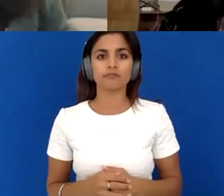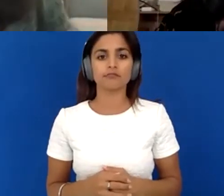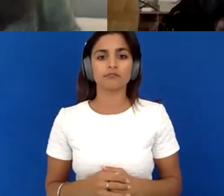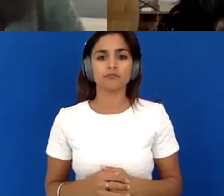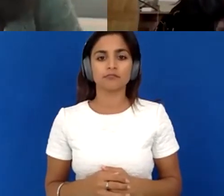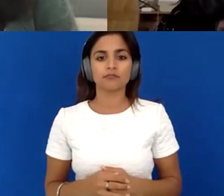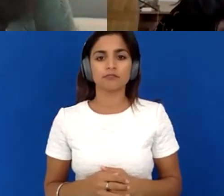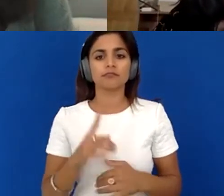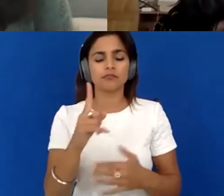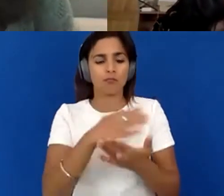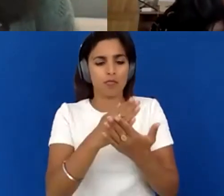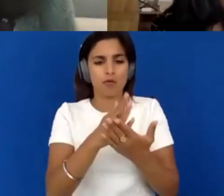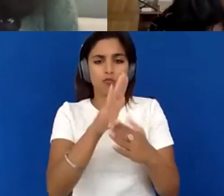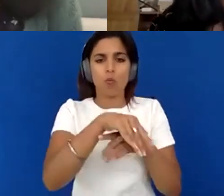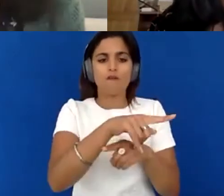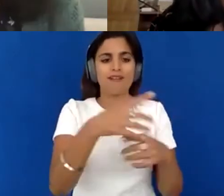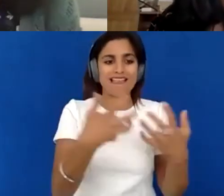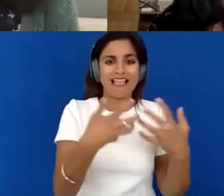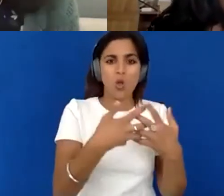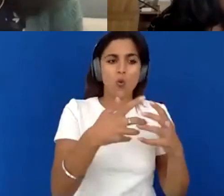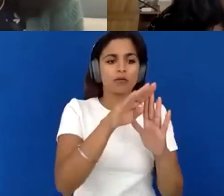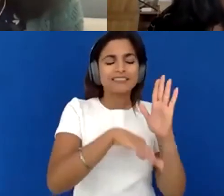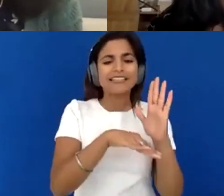way to delegitimise medical help it's, I mean it's something that I've